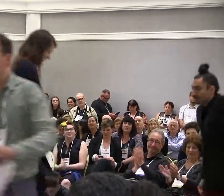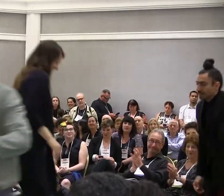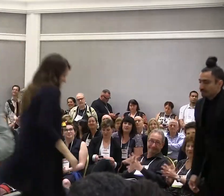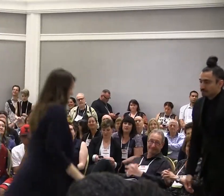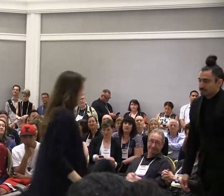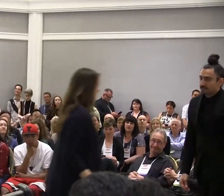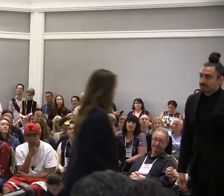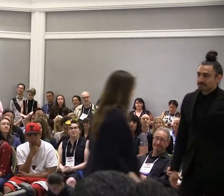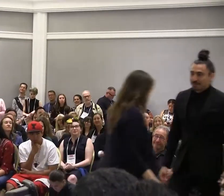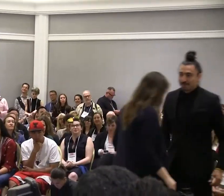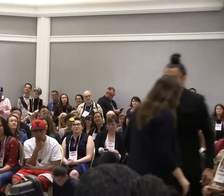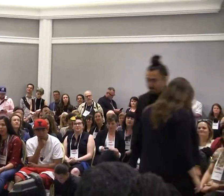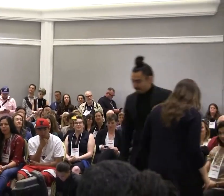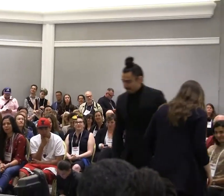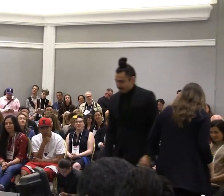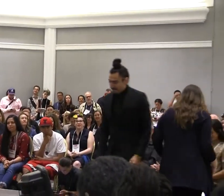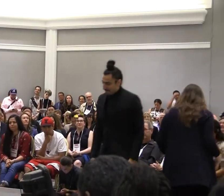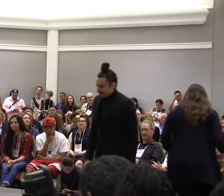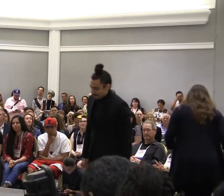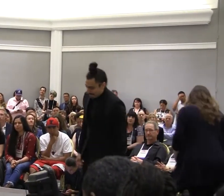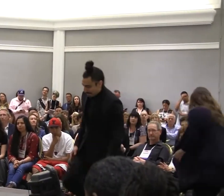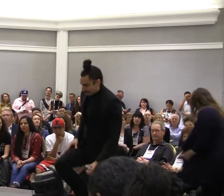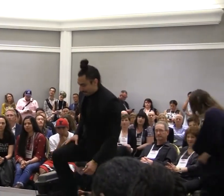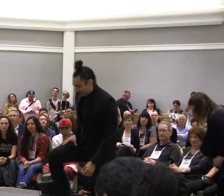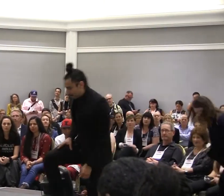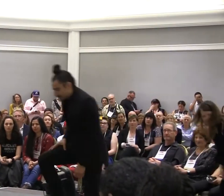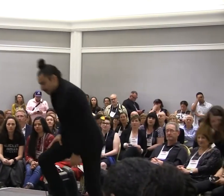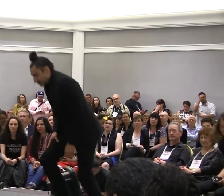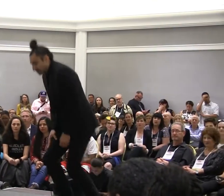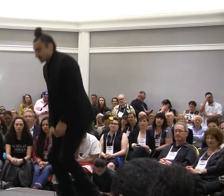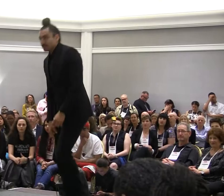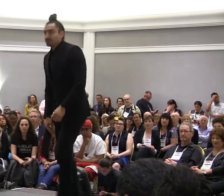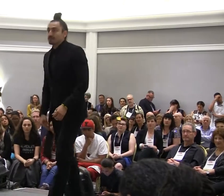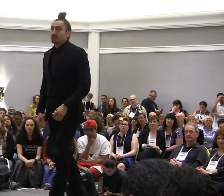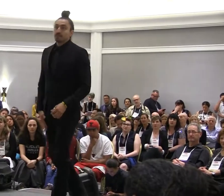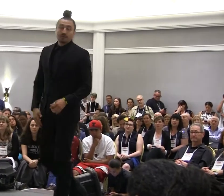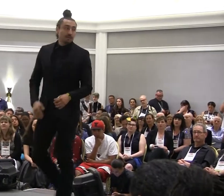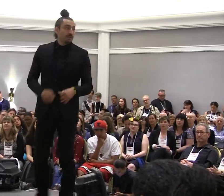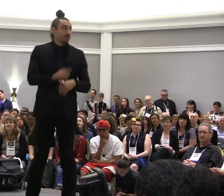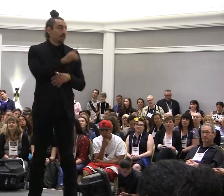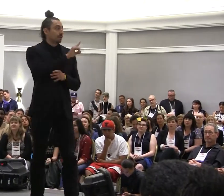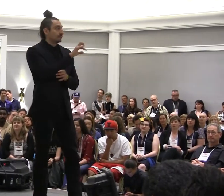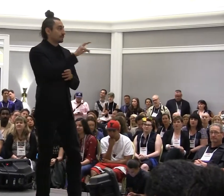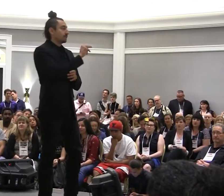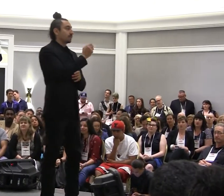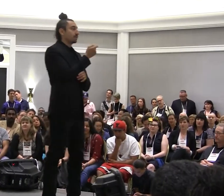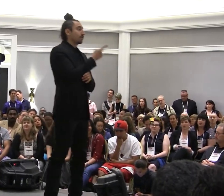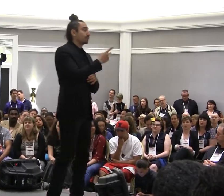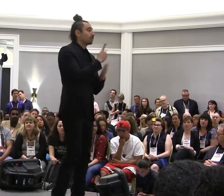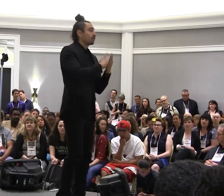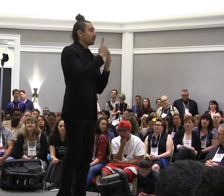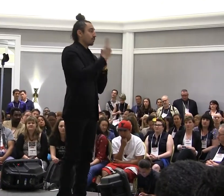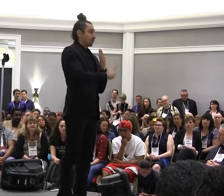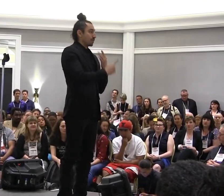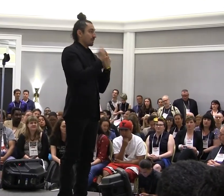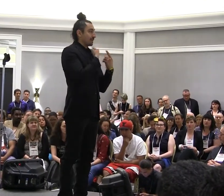So now, I'm going to turn it over to Devon for a few programming announcements, and then Annalisa is going to close us out.